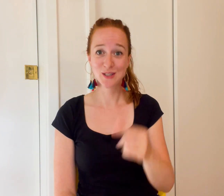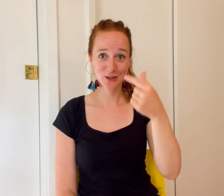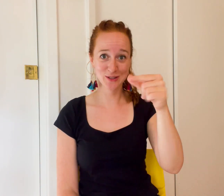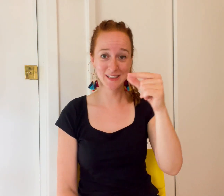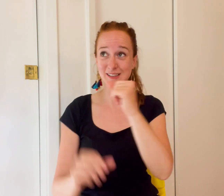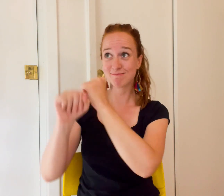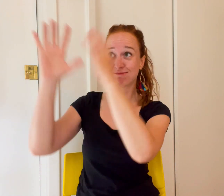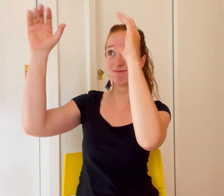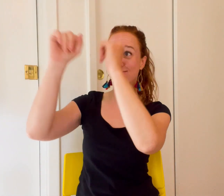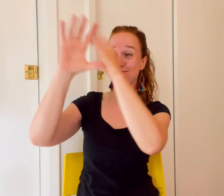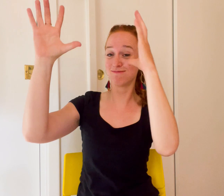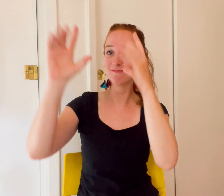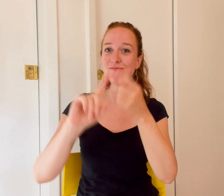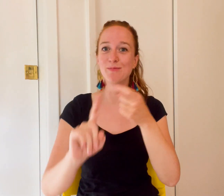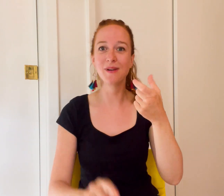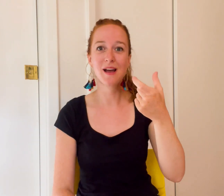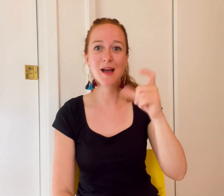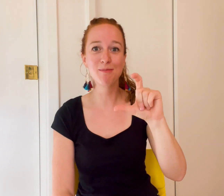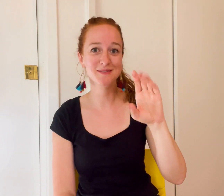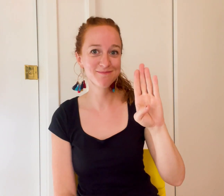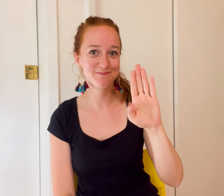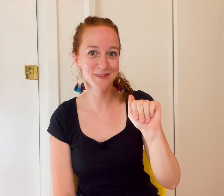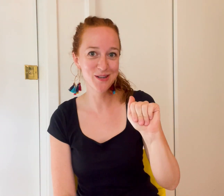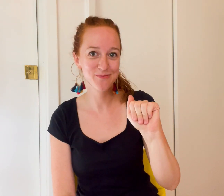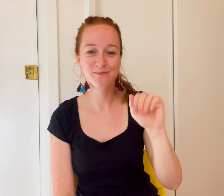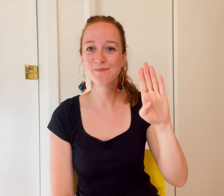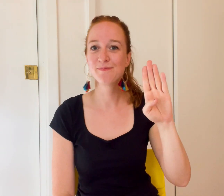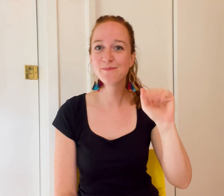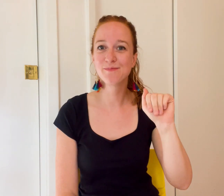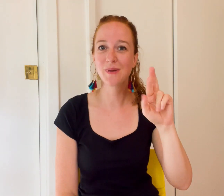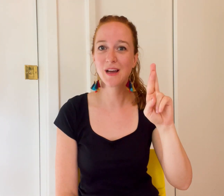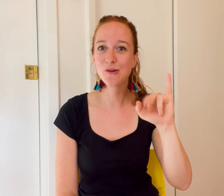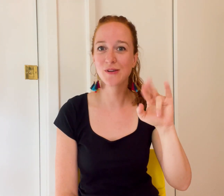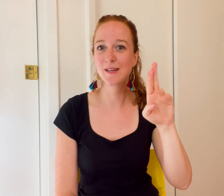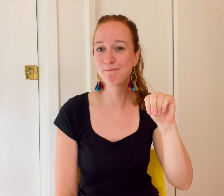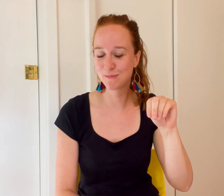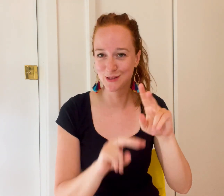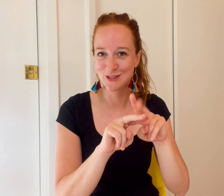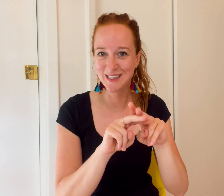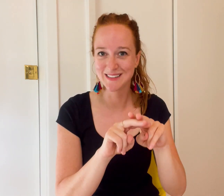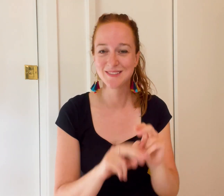green fireworks are from barium (Ba) salts,